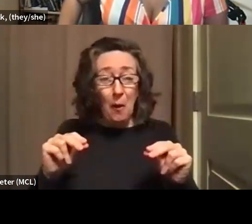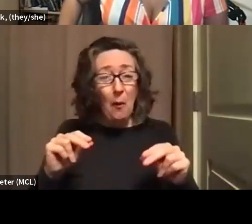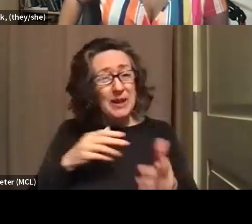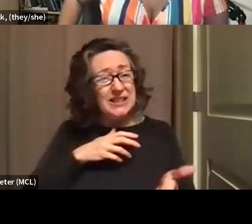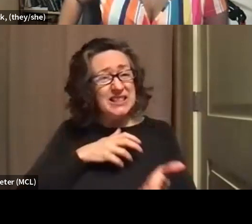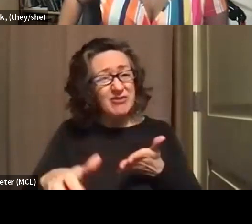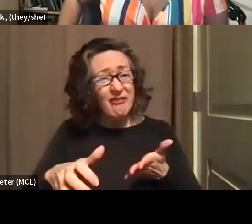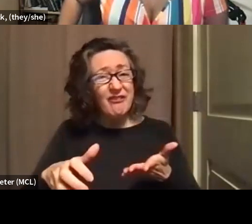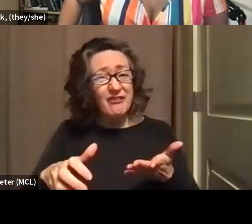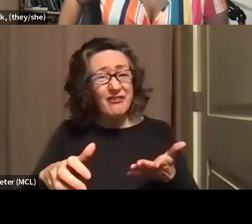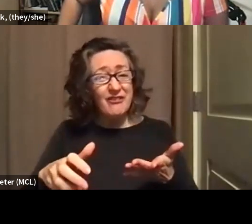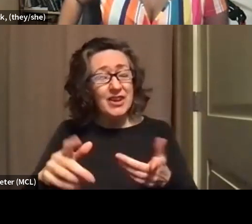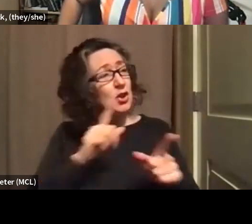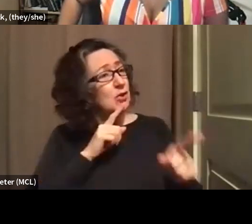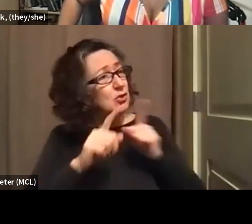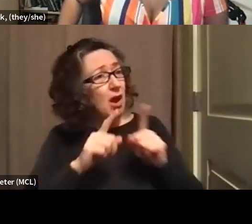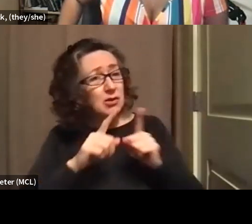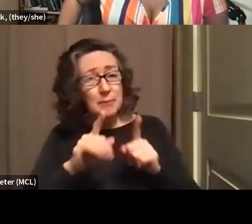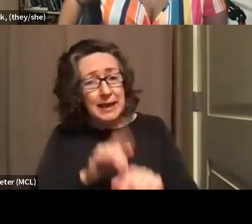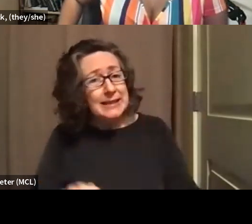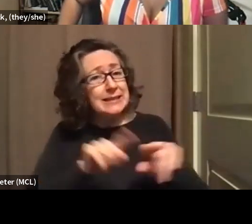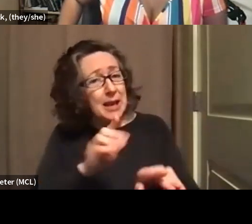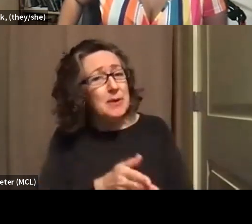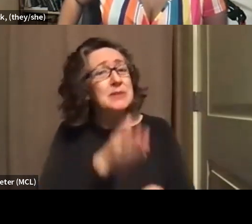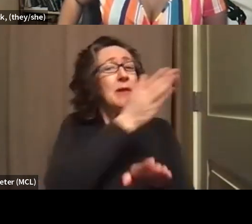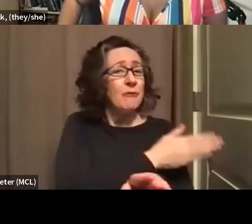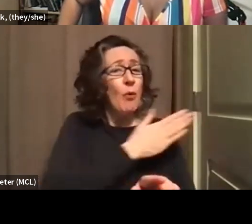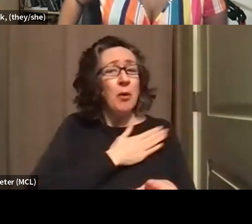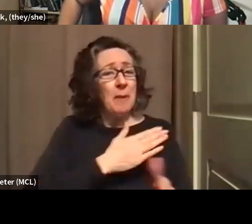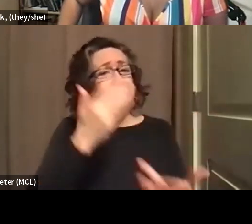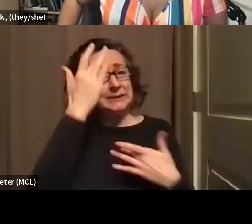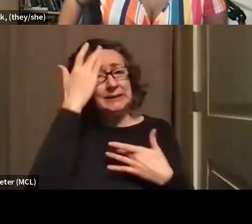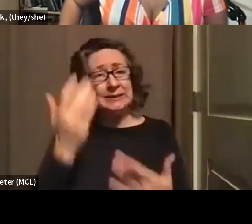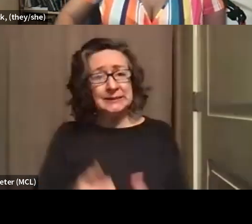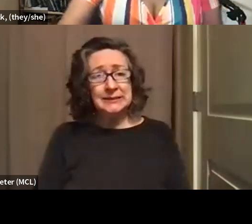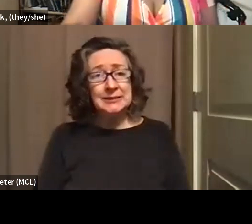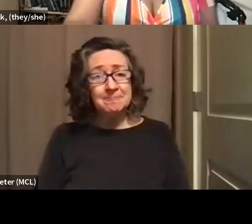Talk to me like you talked to me before.